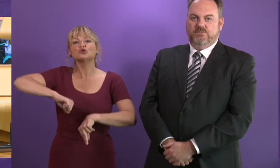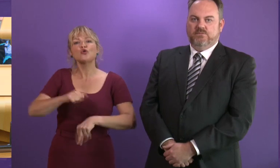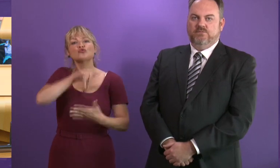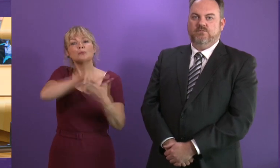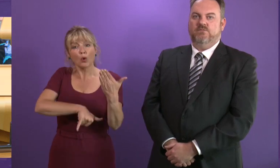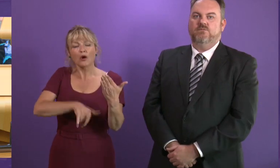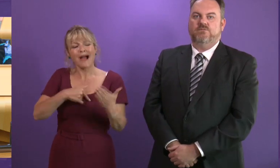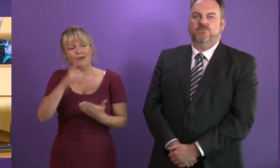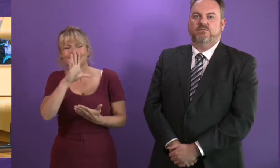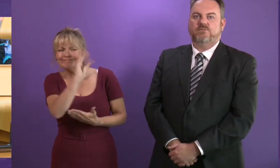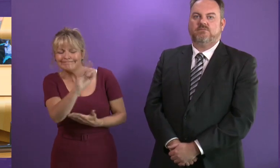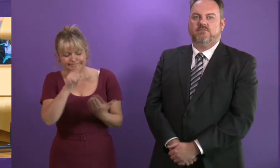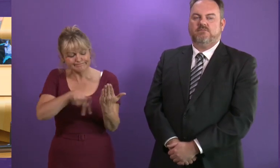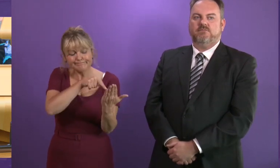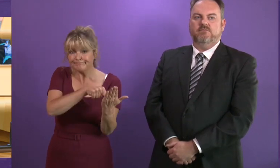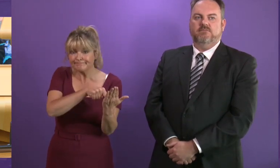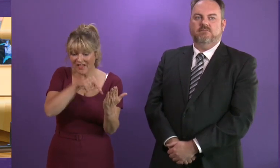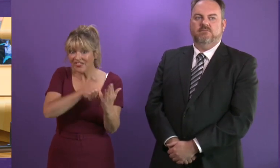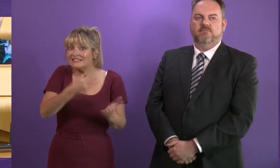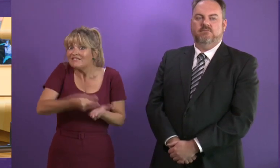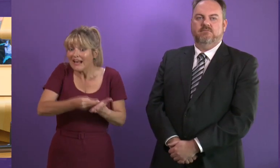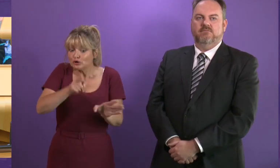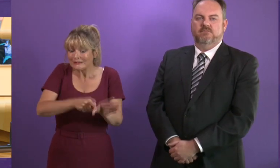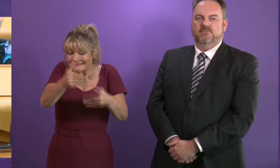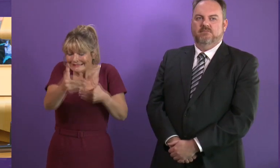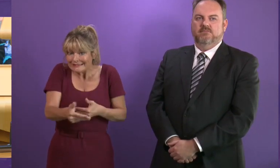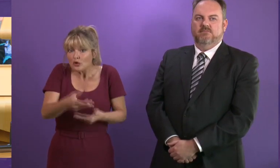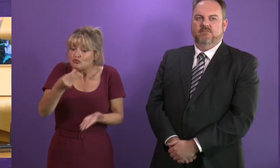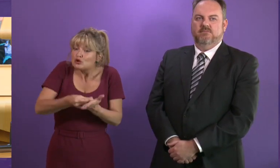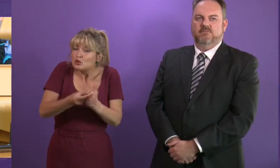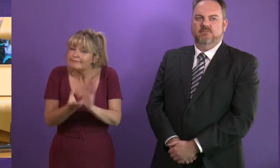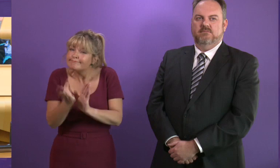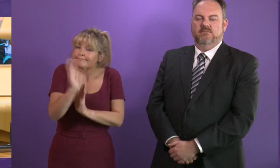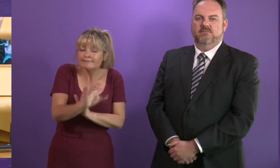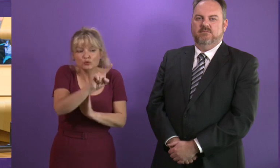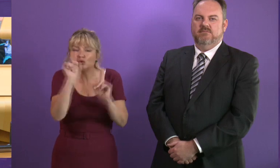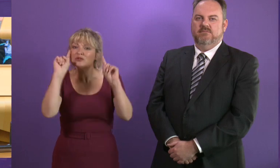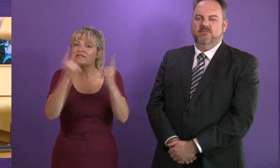that, in this financial year, resources to universities—the higher education budget—have